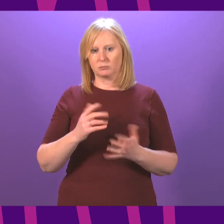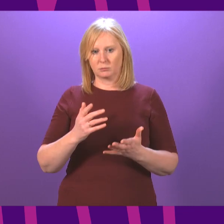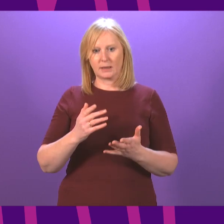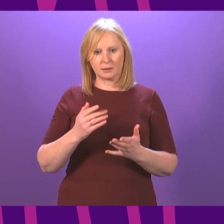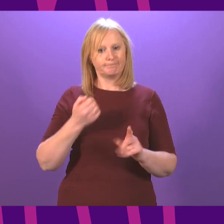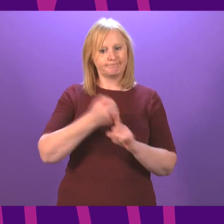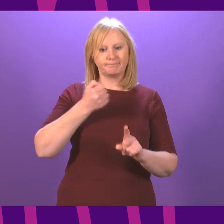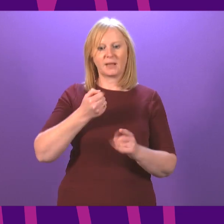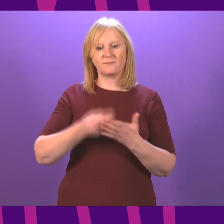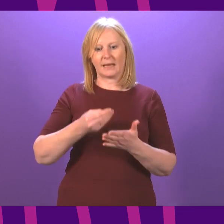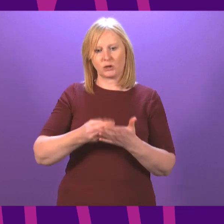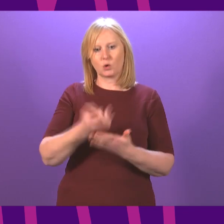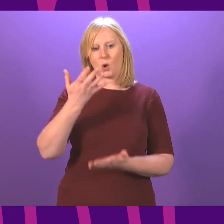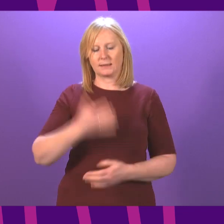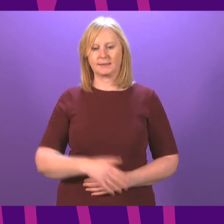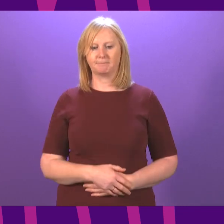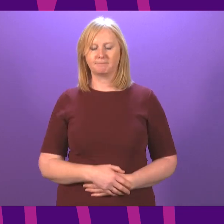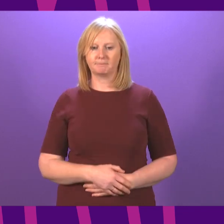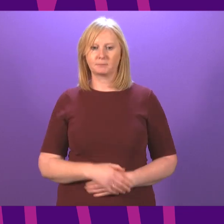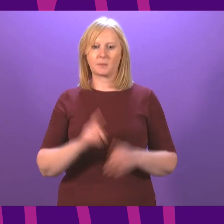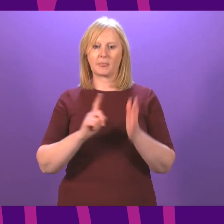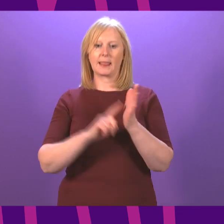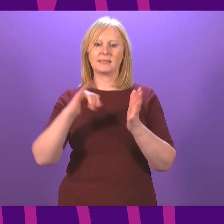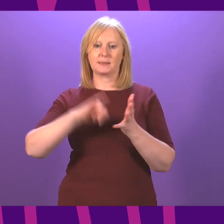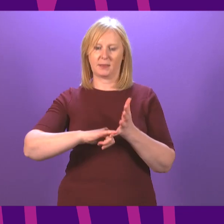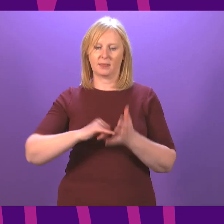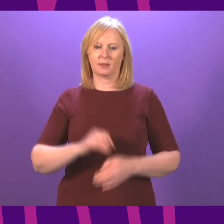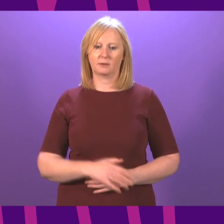Liz Smith (Mid Scotland and Fife) (Con): Will the cabinet secretary confirm that,